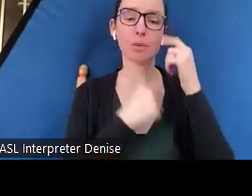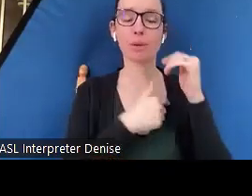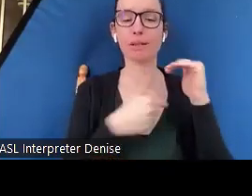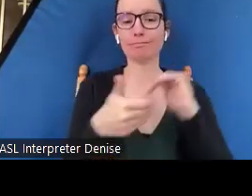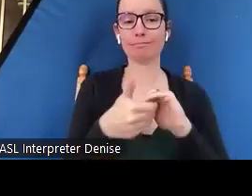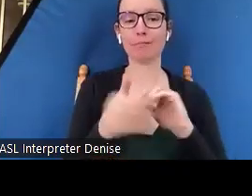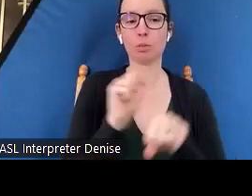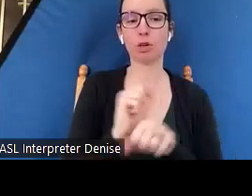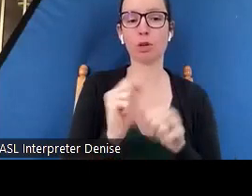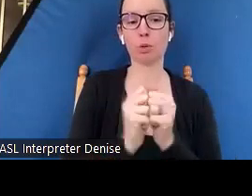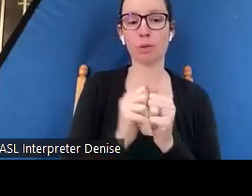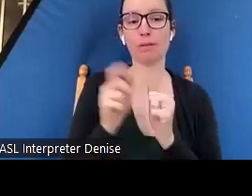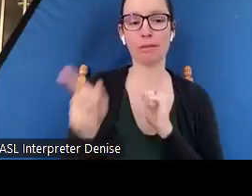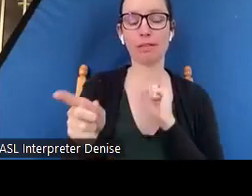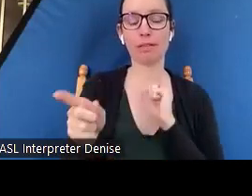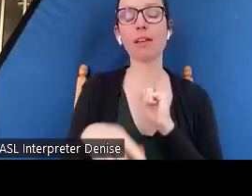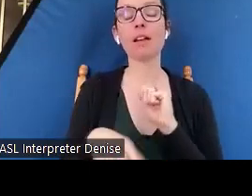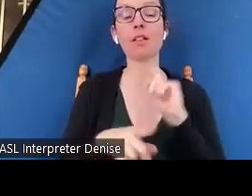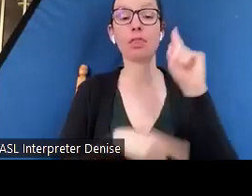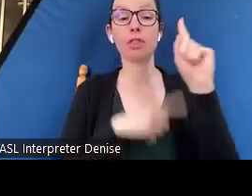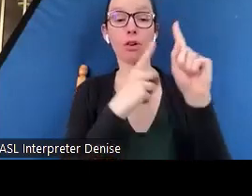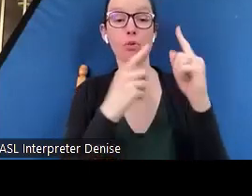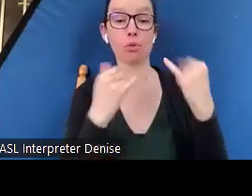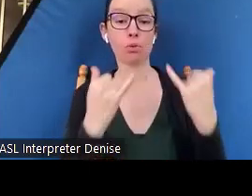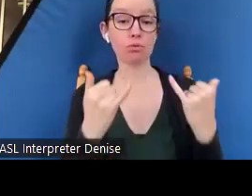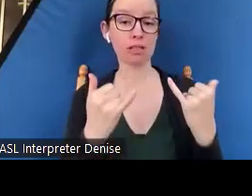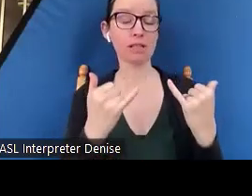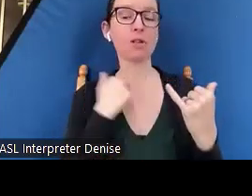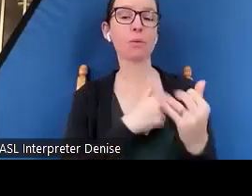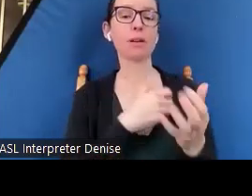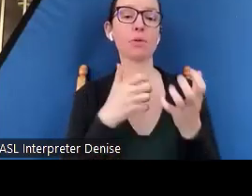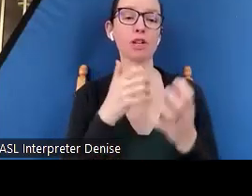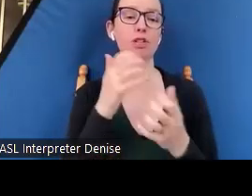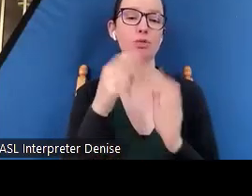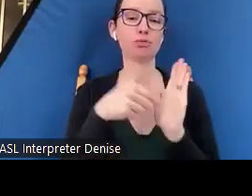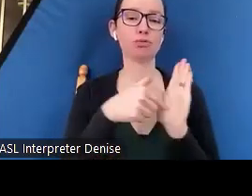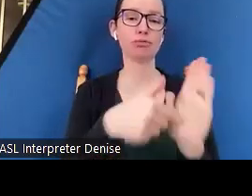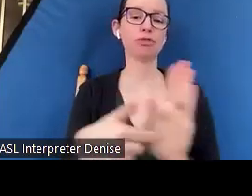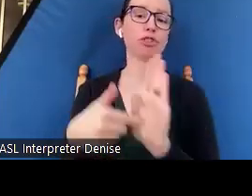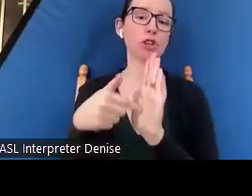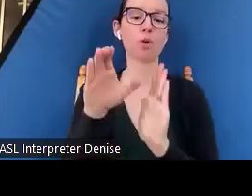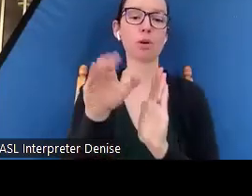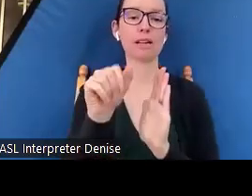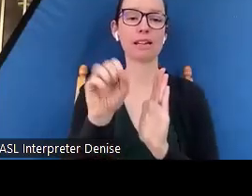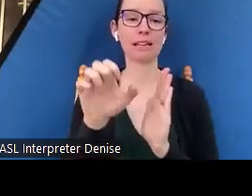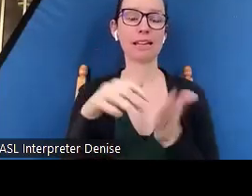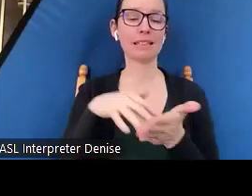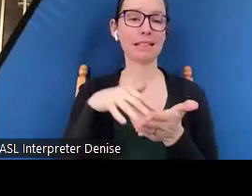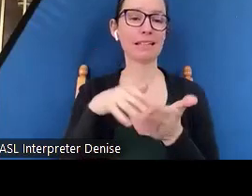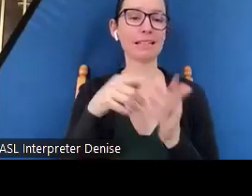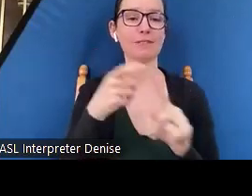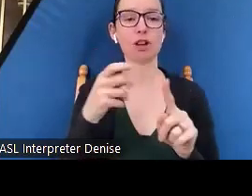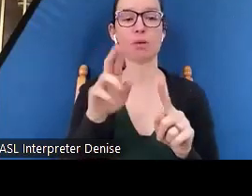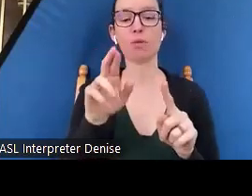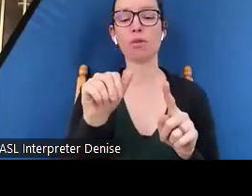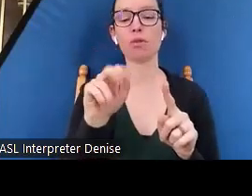The the goal of this today is just to present some case studies from rangelands where transdisciplinary approaches